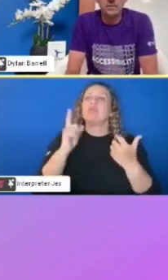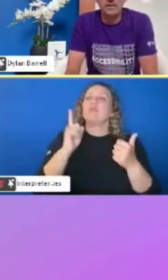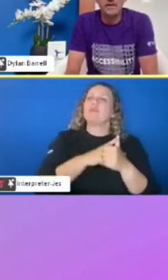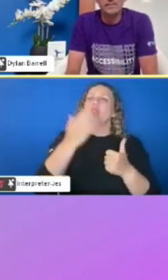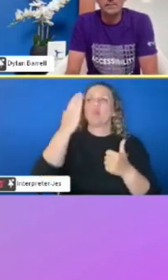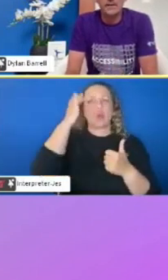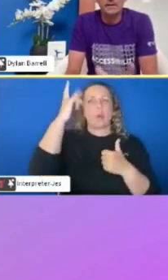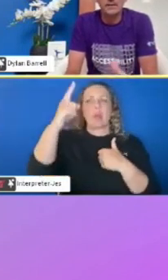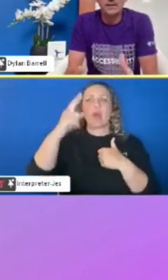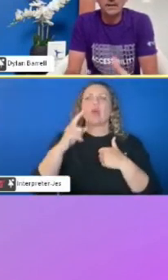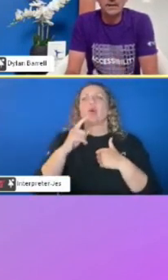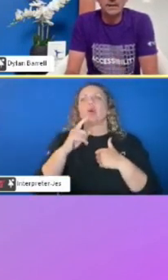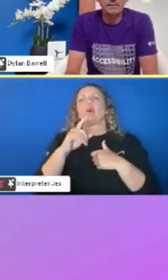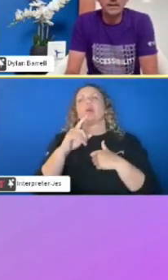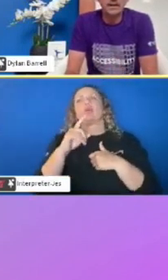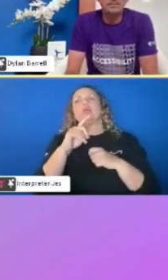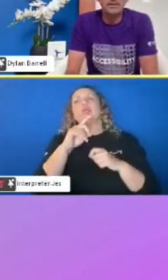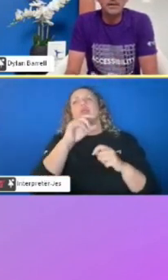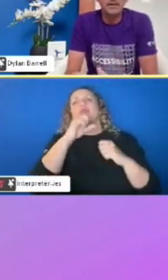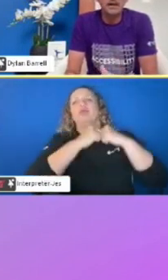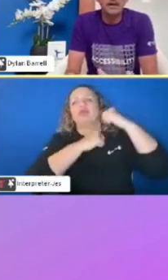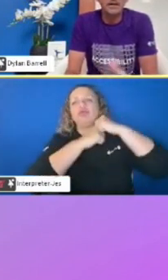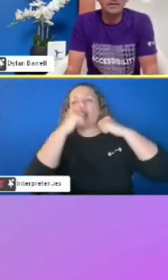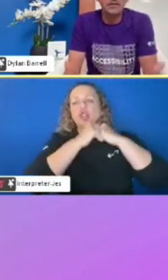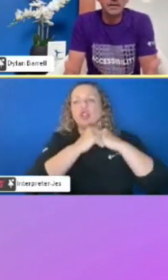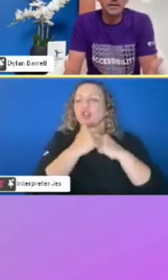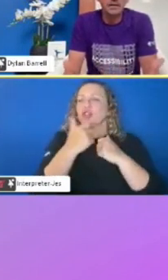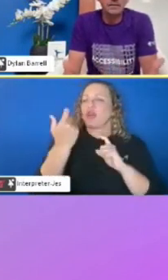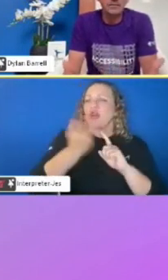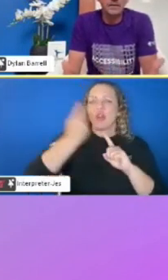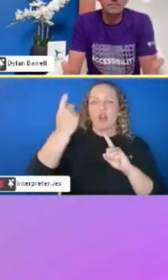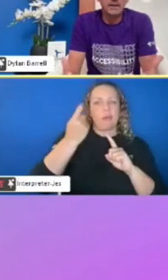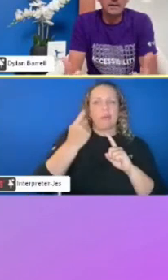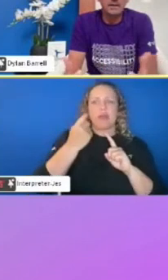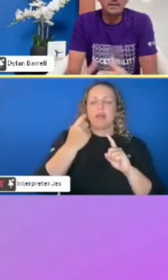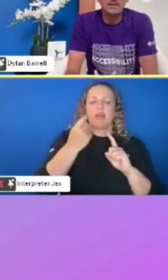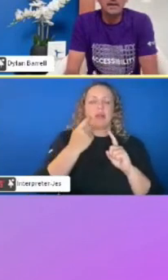so it automatically can pick up the information might get,